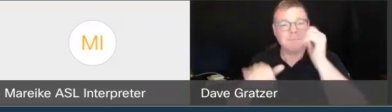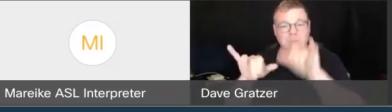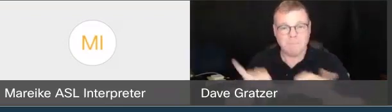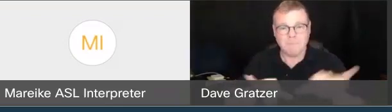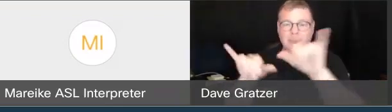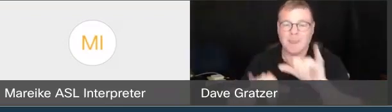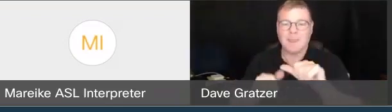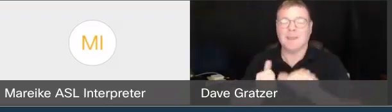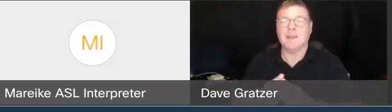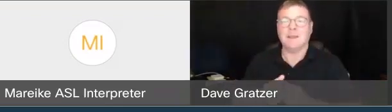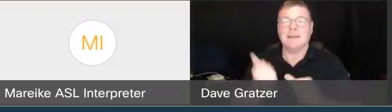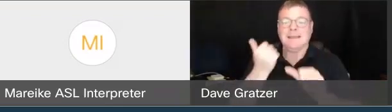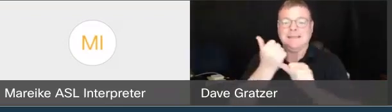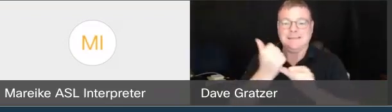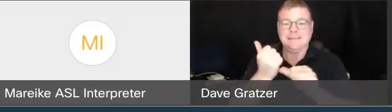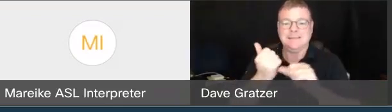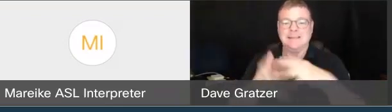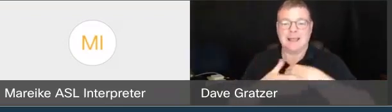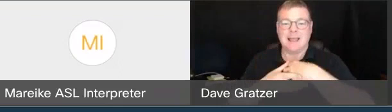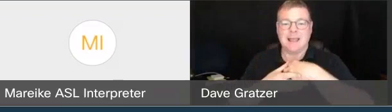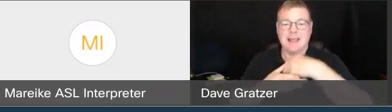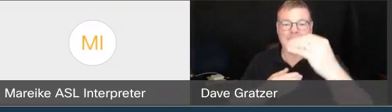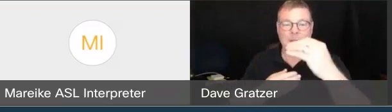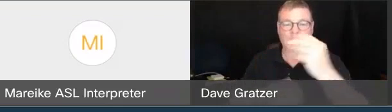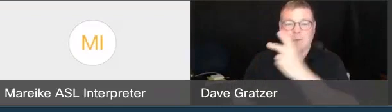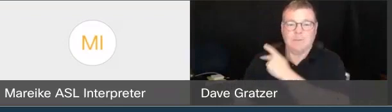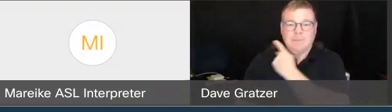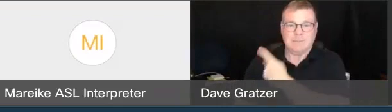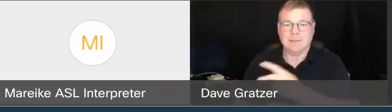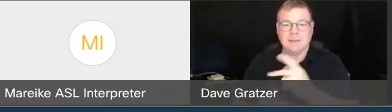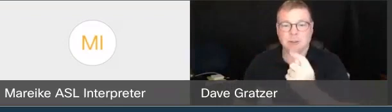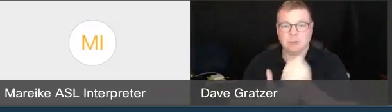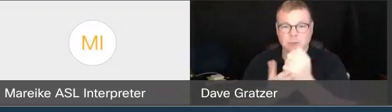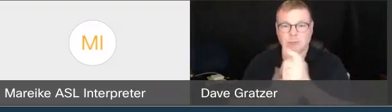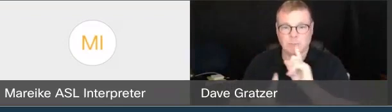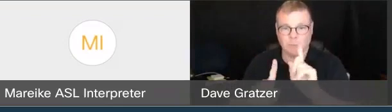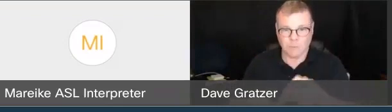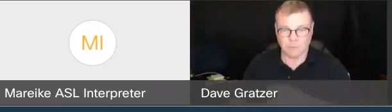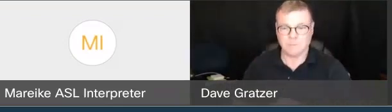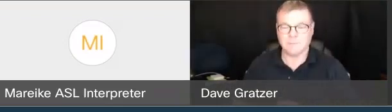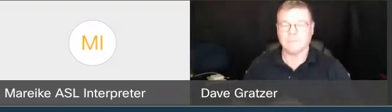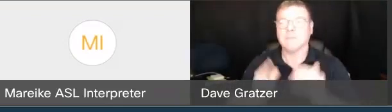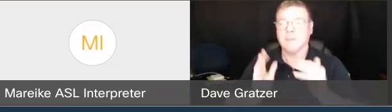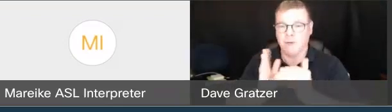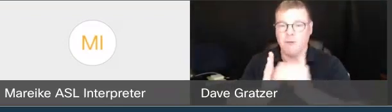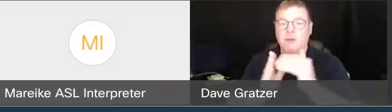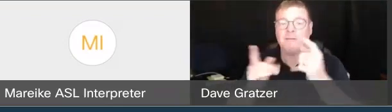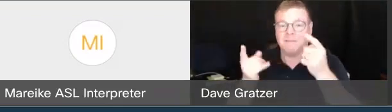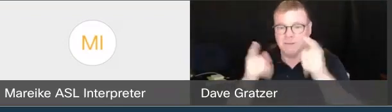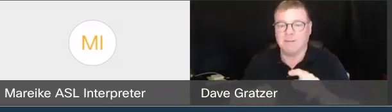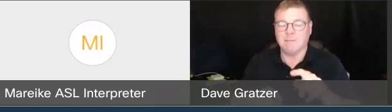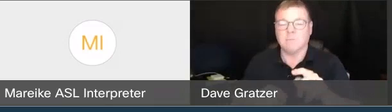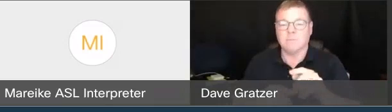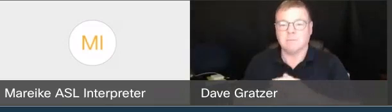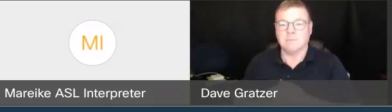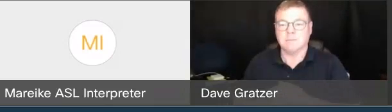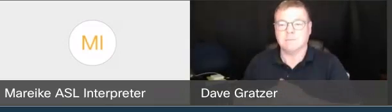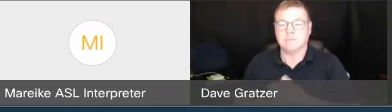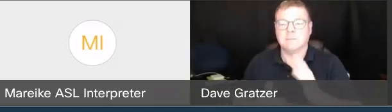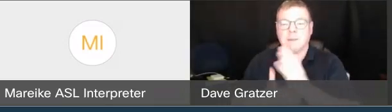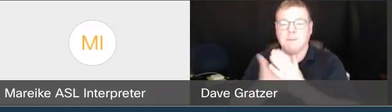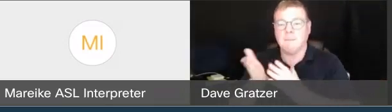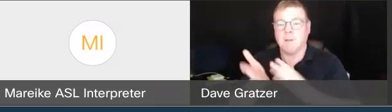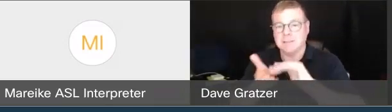assisted outpatient treatment order. So this often happens as a part of a discharge from a hospital